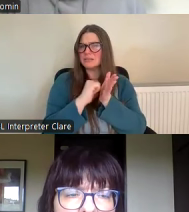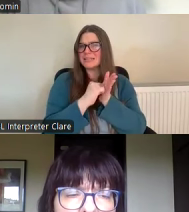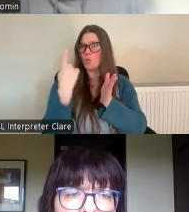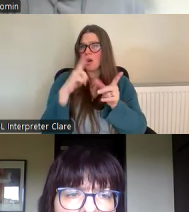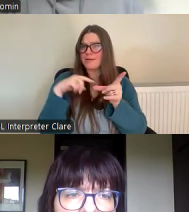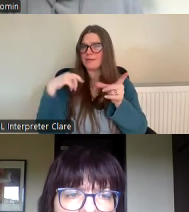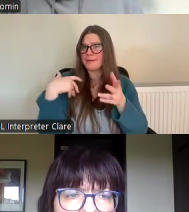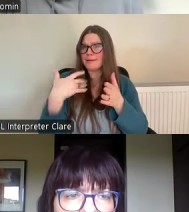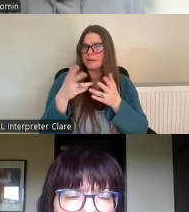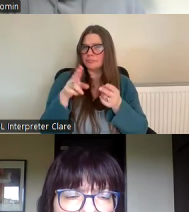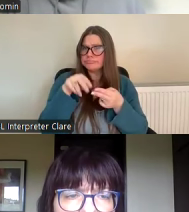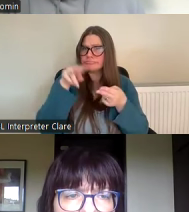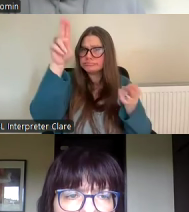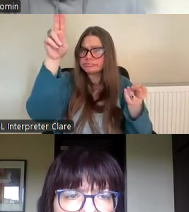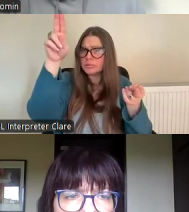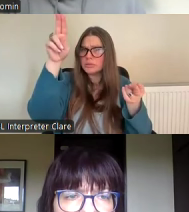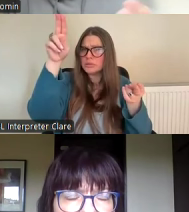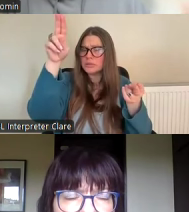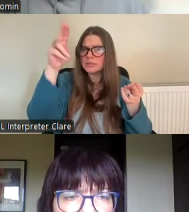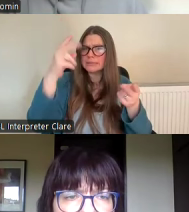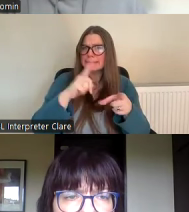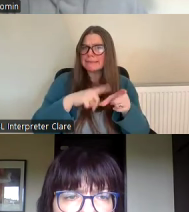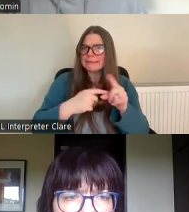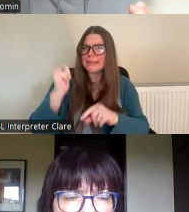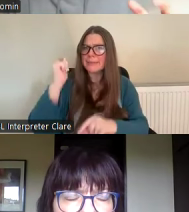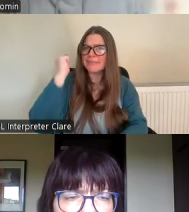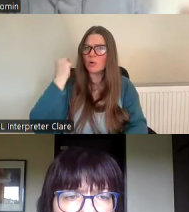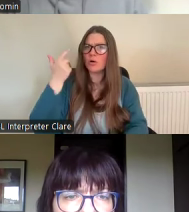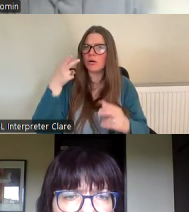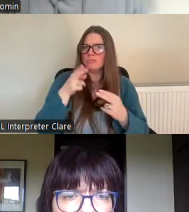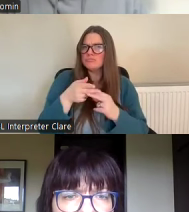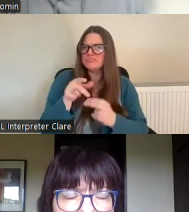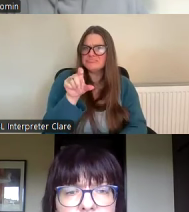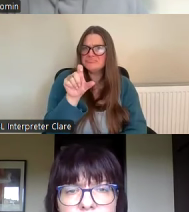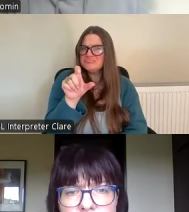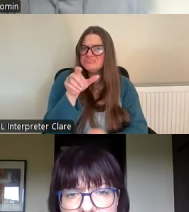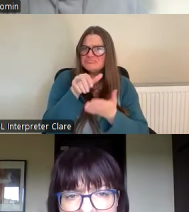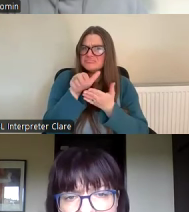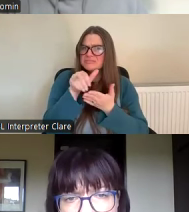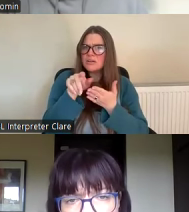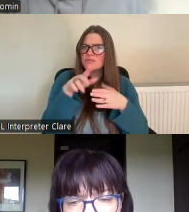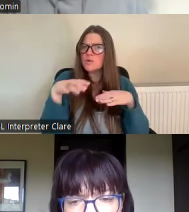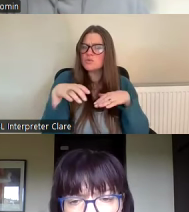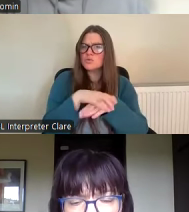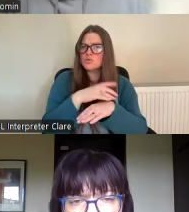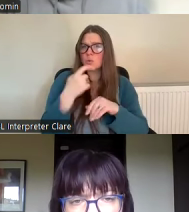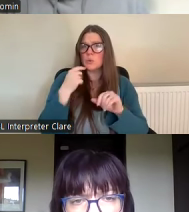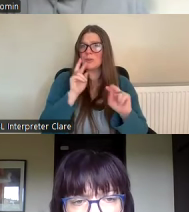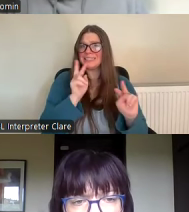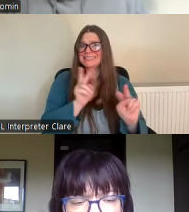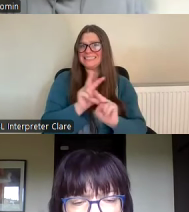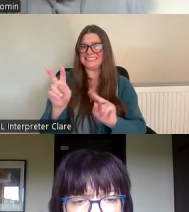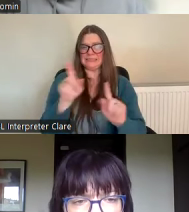That year-on-year change will be shown when you're using that keyword and that brand as a keyword.